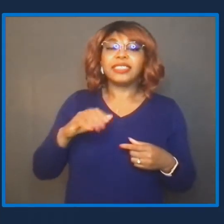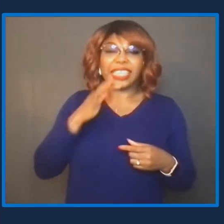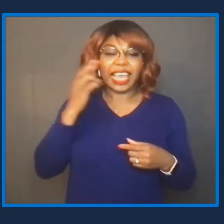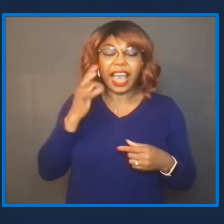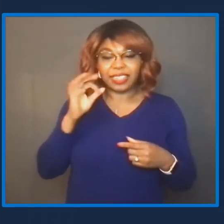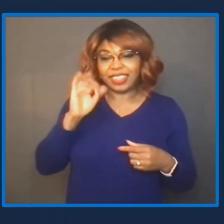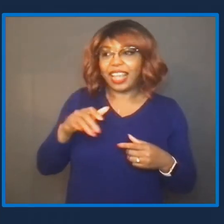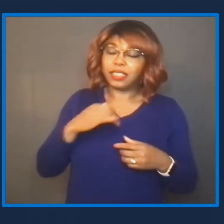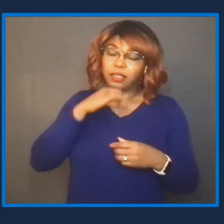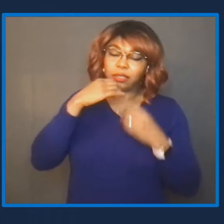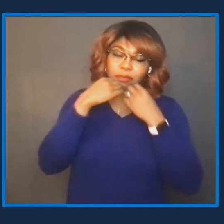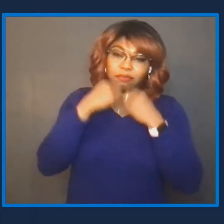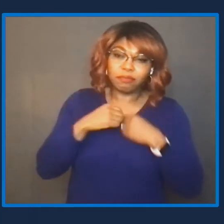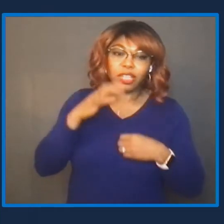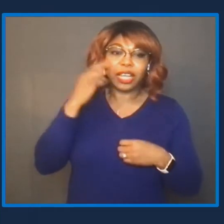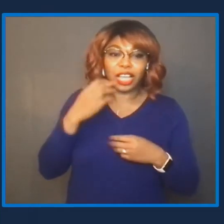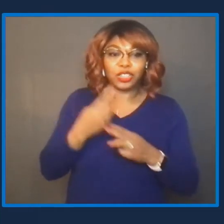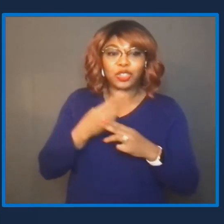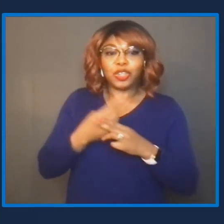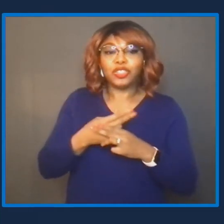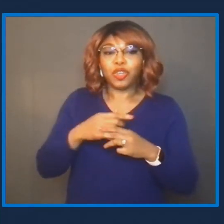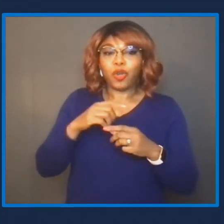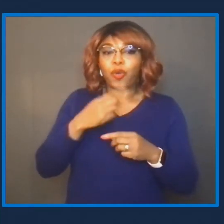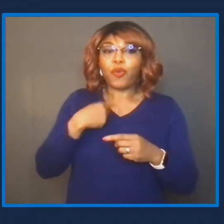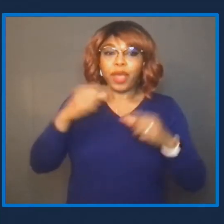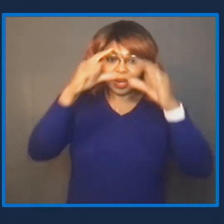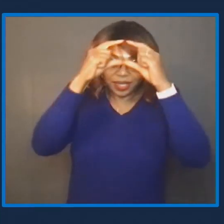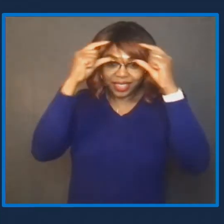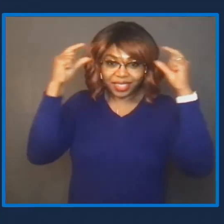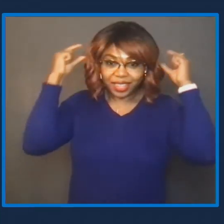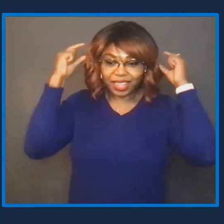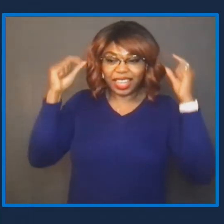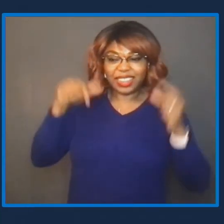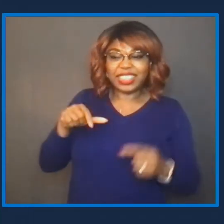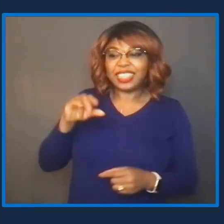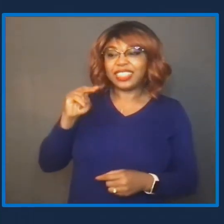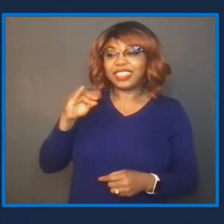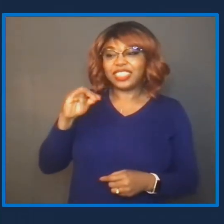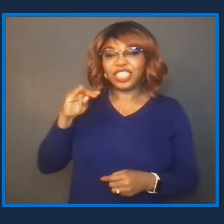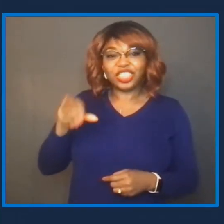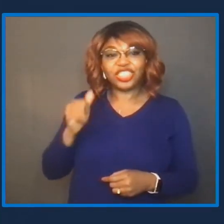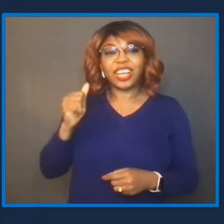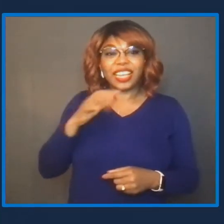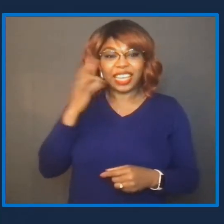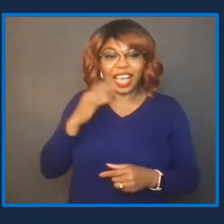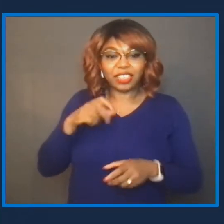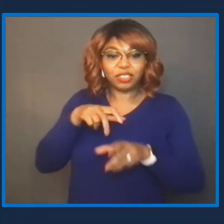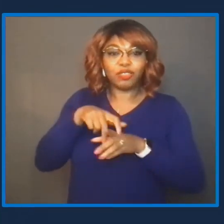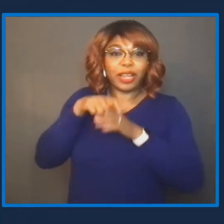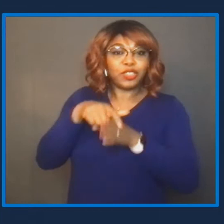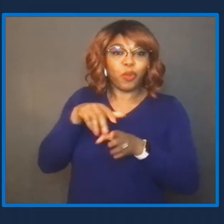who is wearing a red bandana. And this ninja cat is riding a dinosaur, carrying a cane.